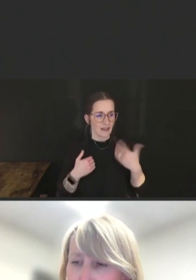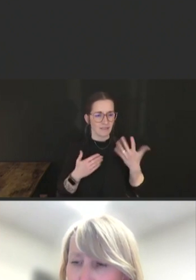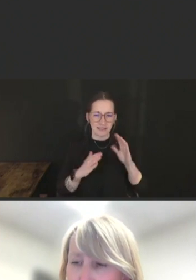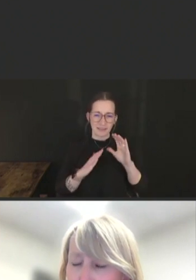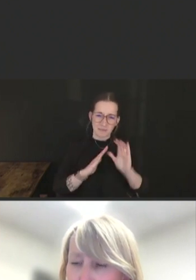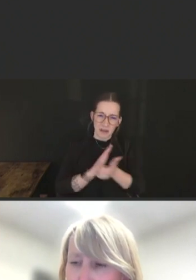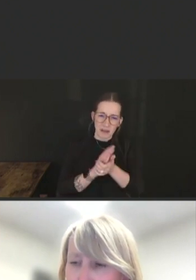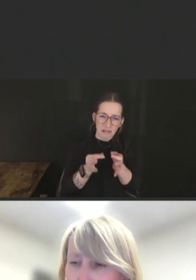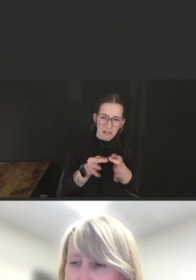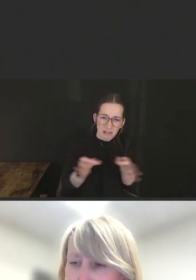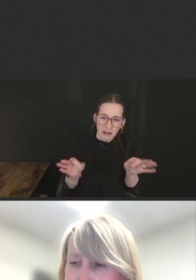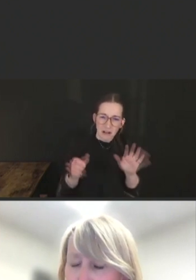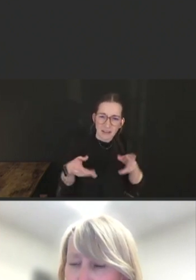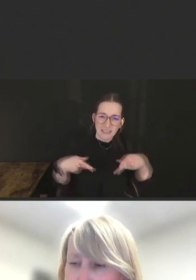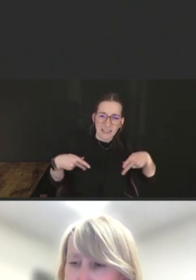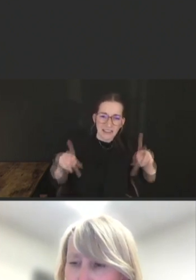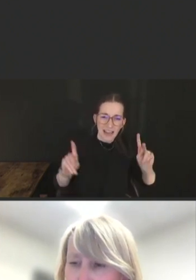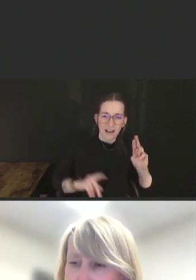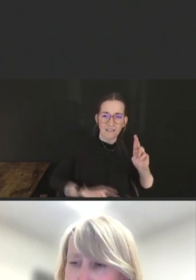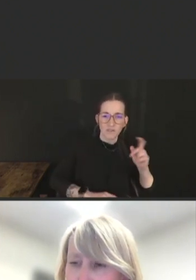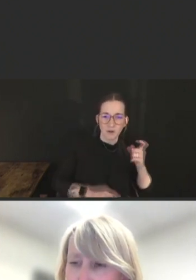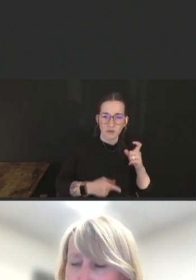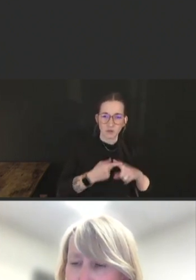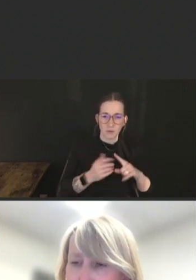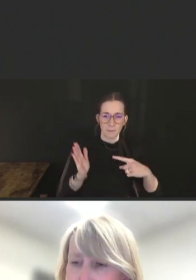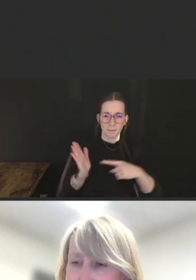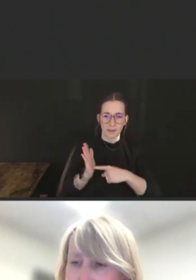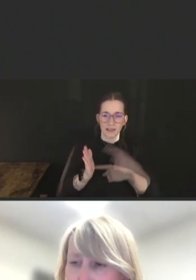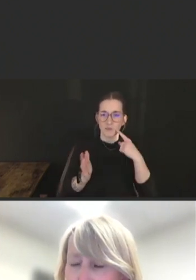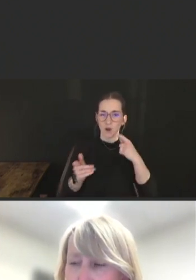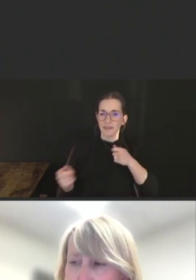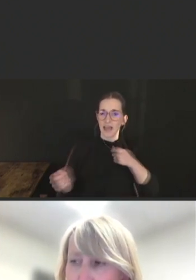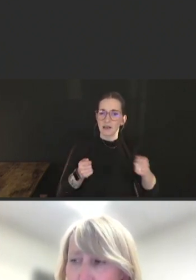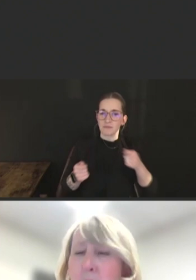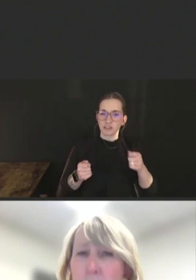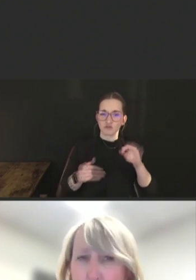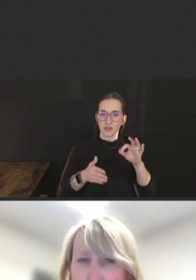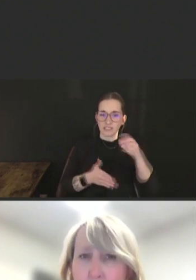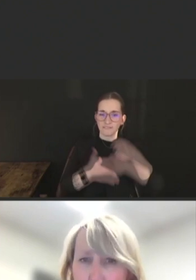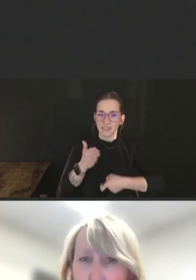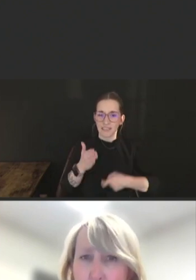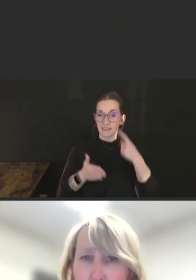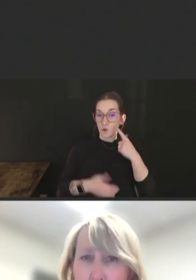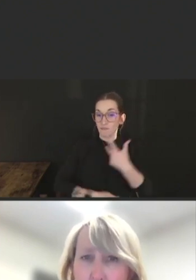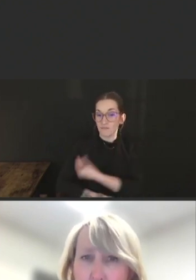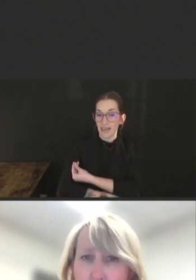pharmacists to bill for the administration fee for vaccines given in long term cares.